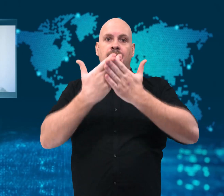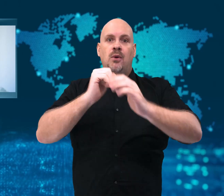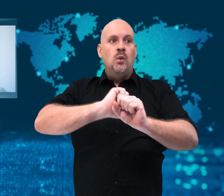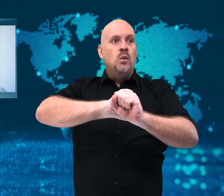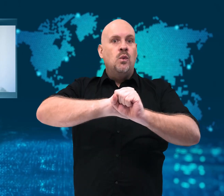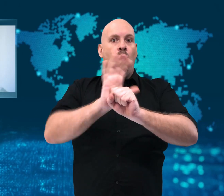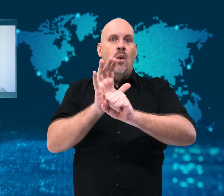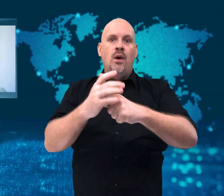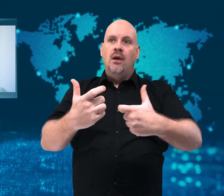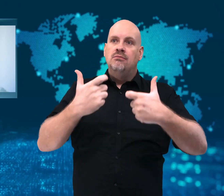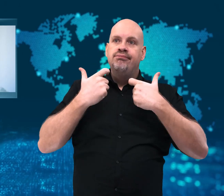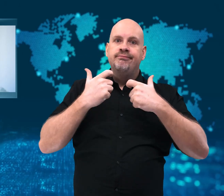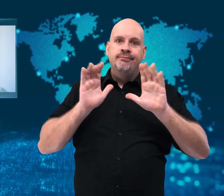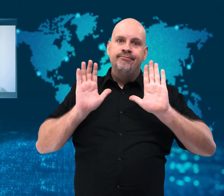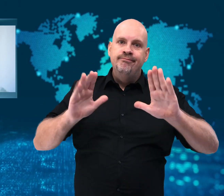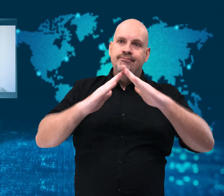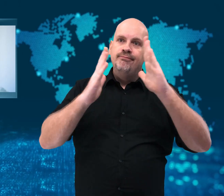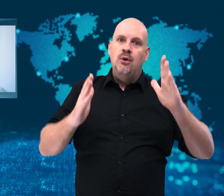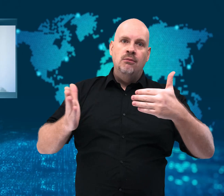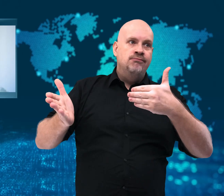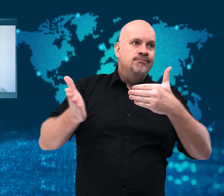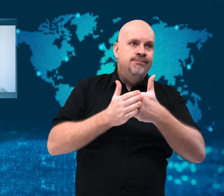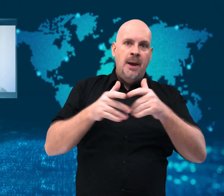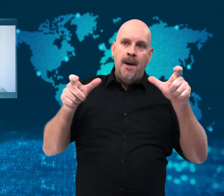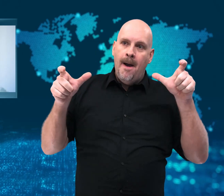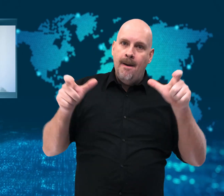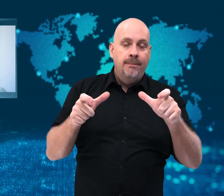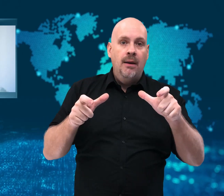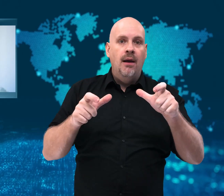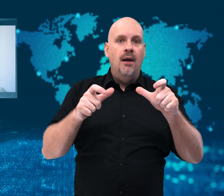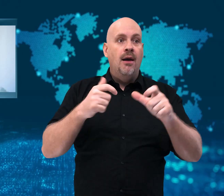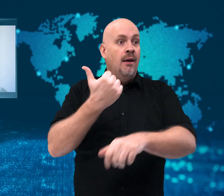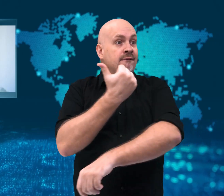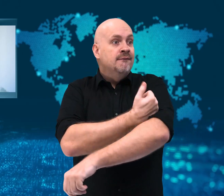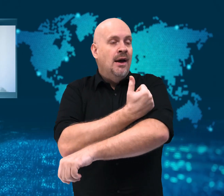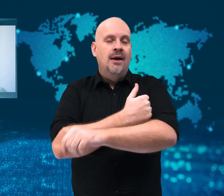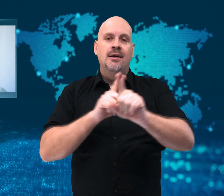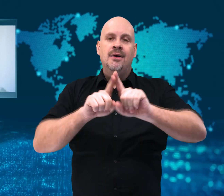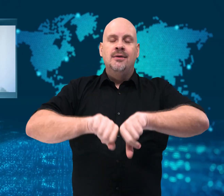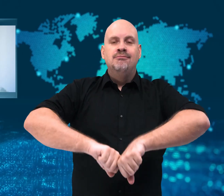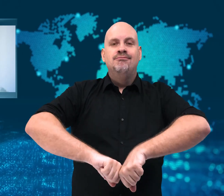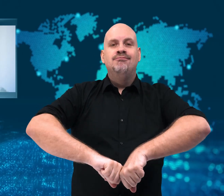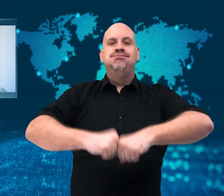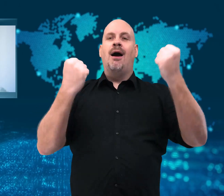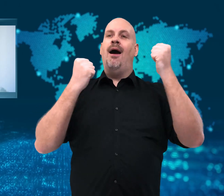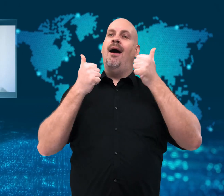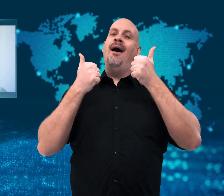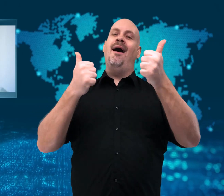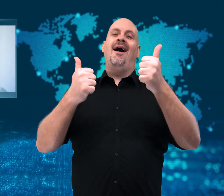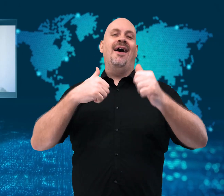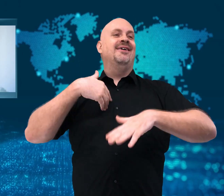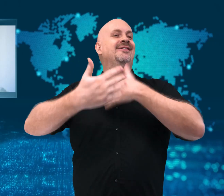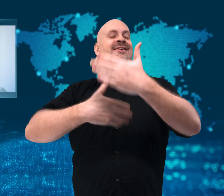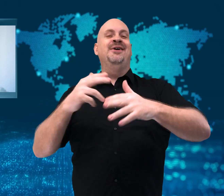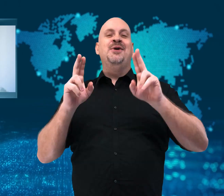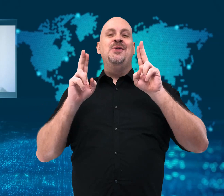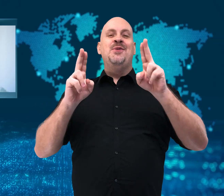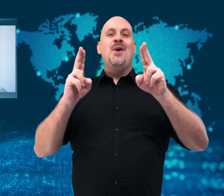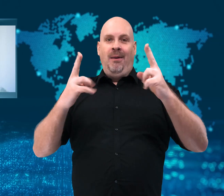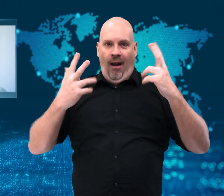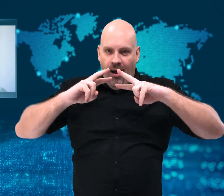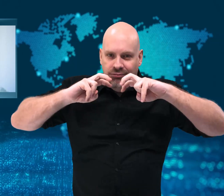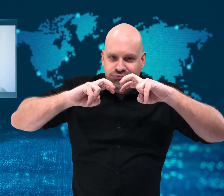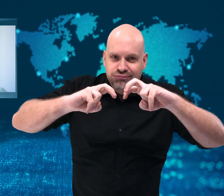Many people believed a vaccine would bring hope and end